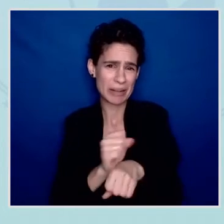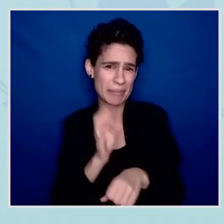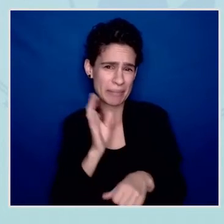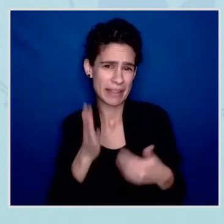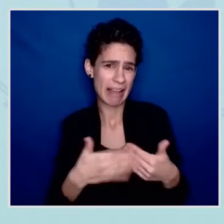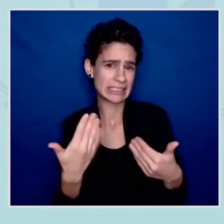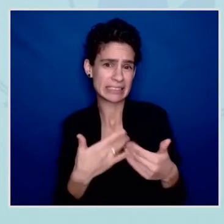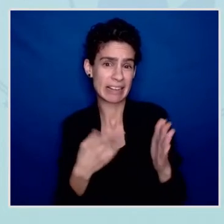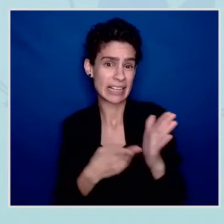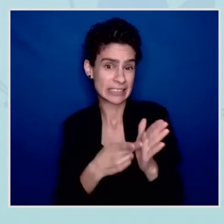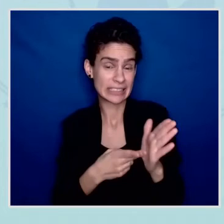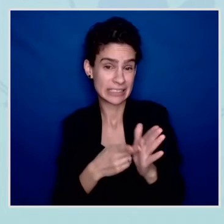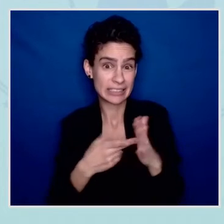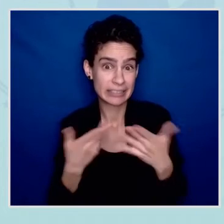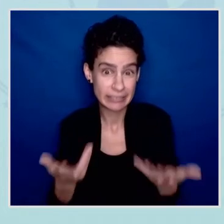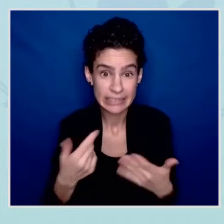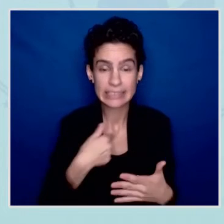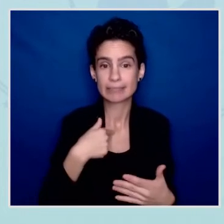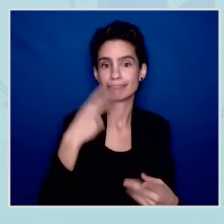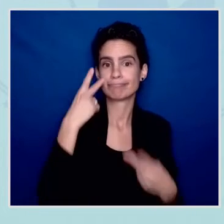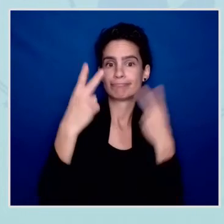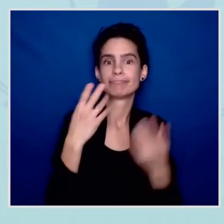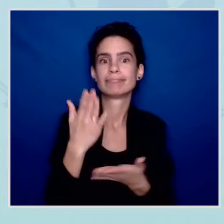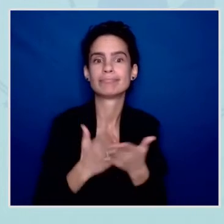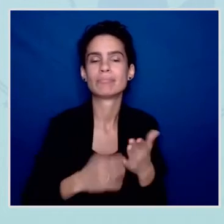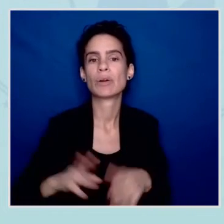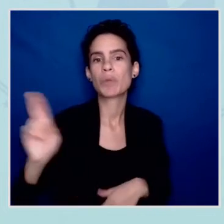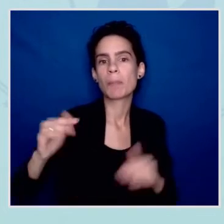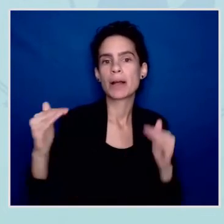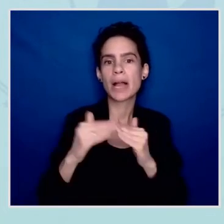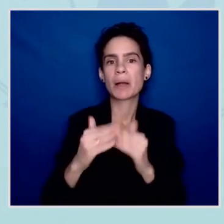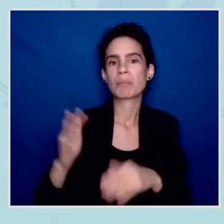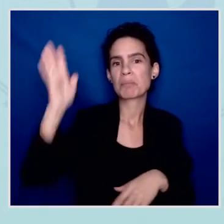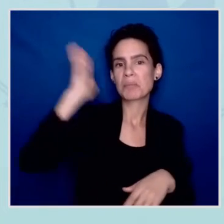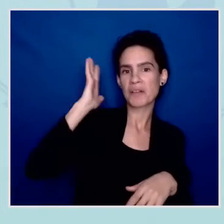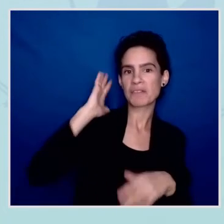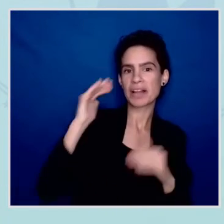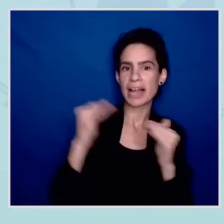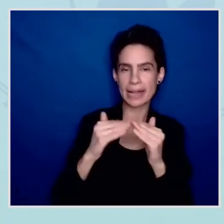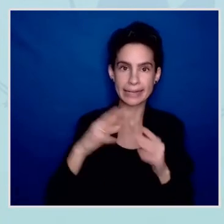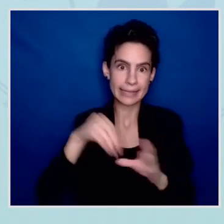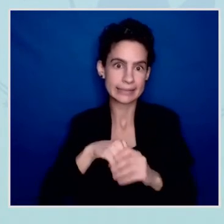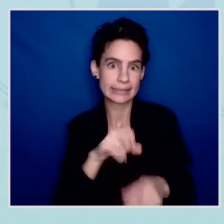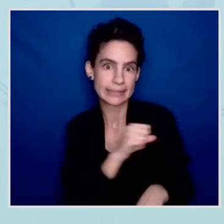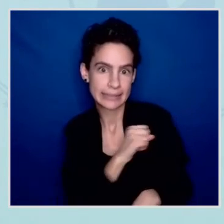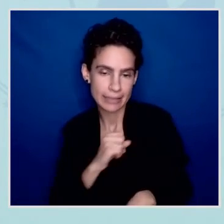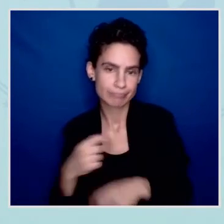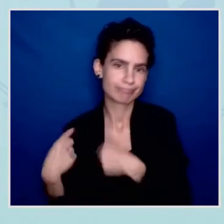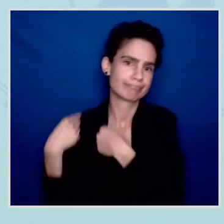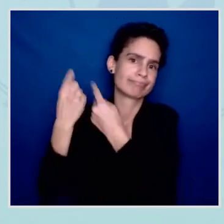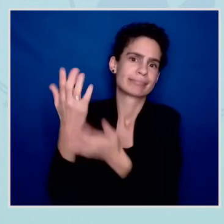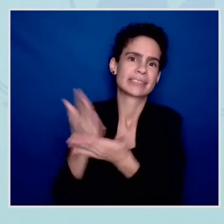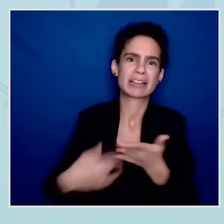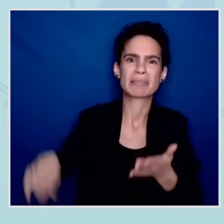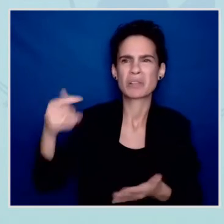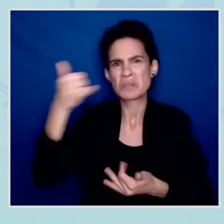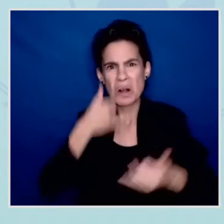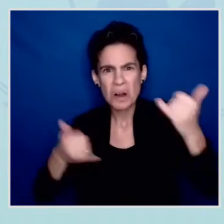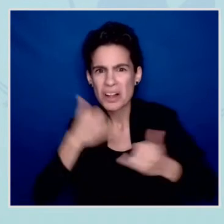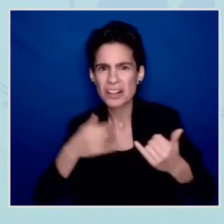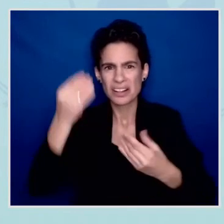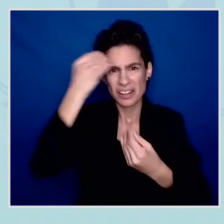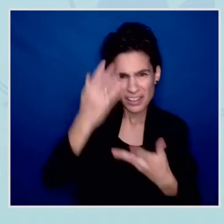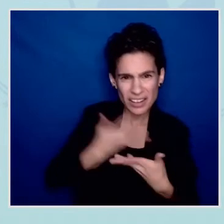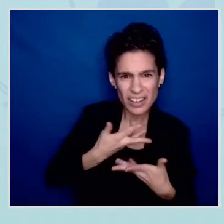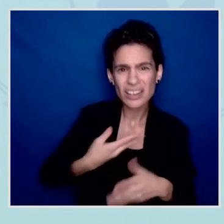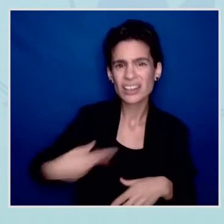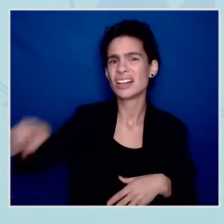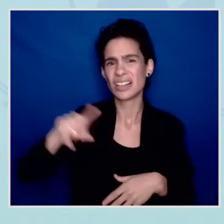WEDNESDAY, DOES THAT MAKE YOUR